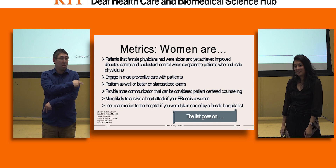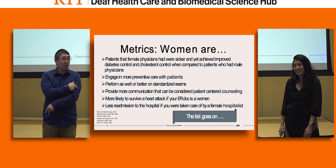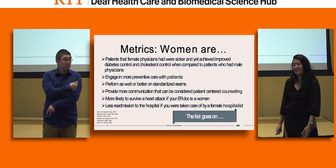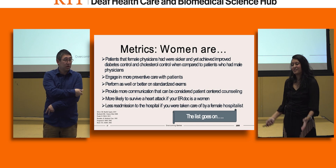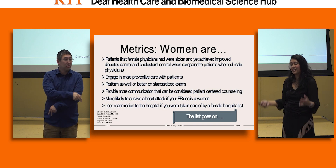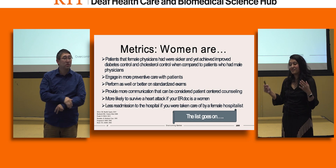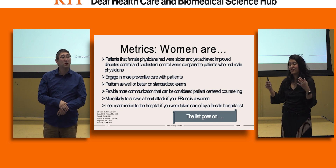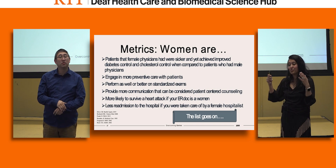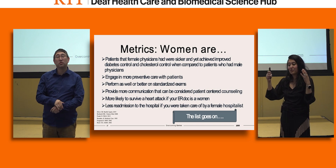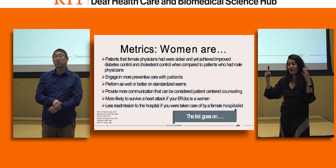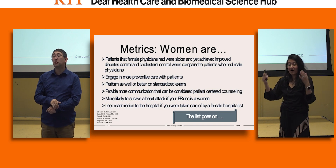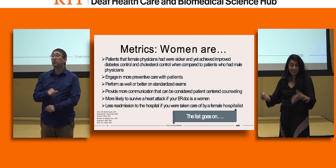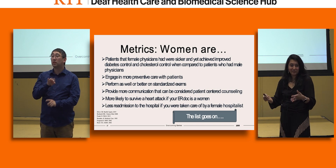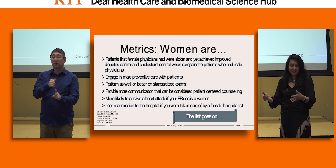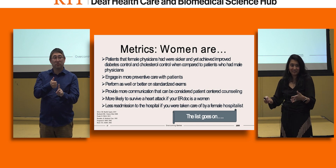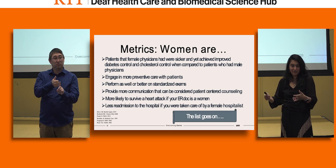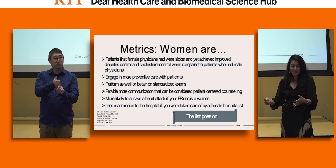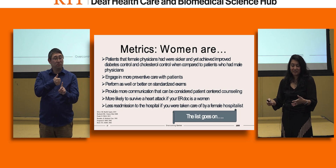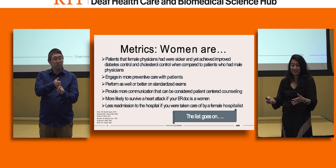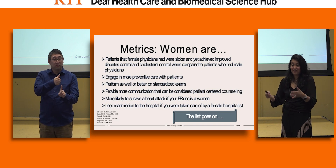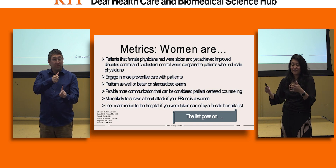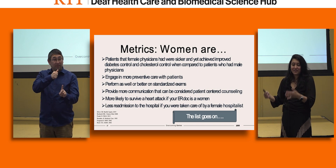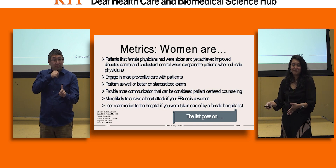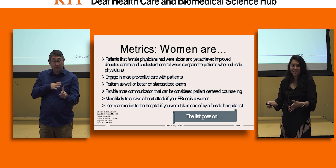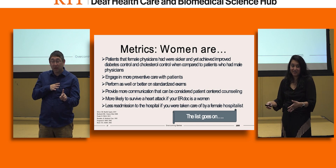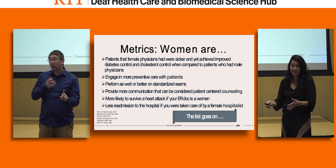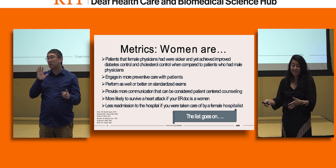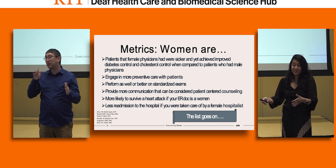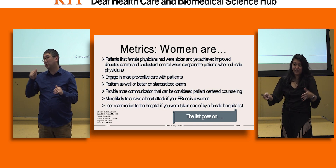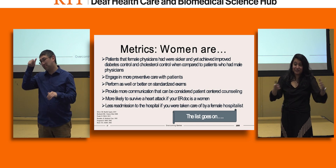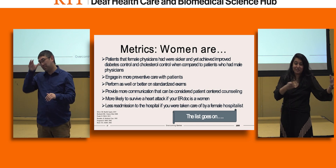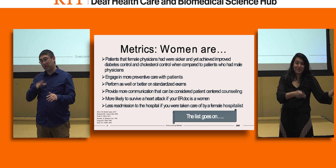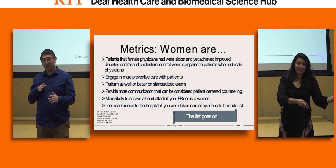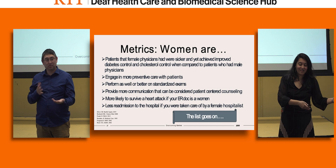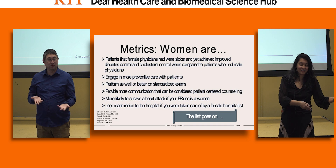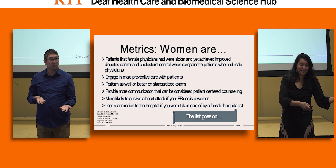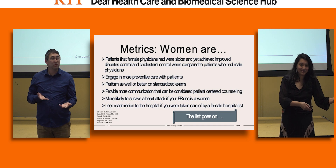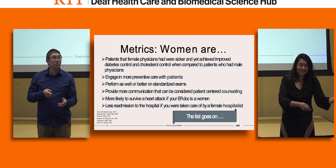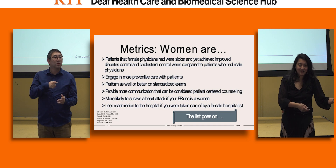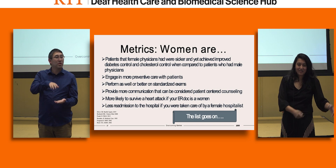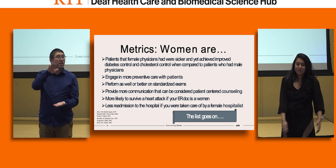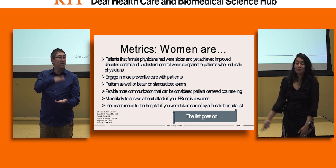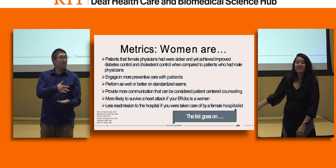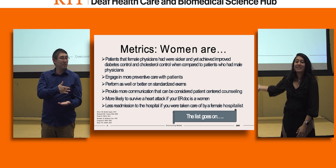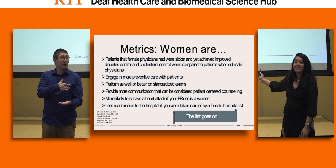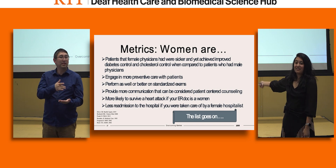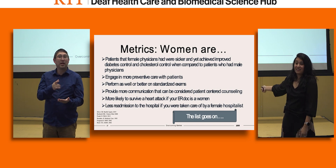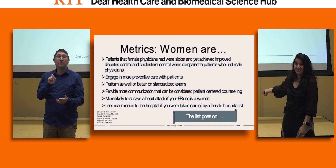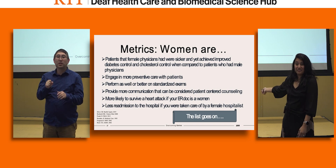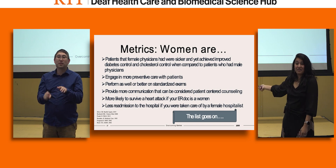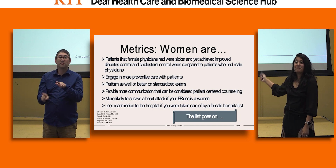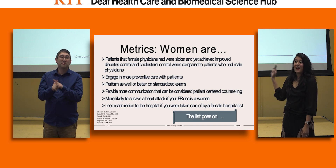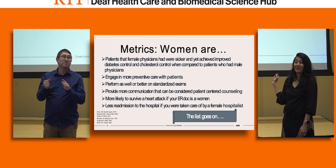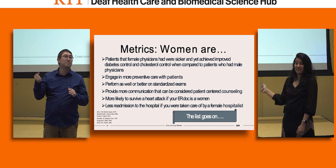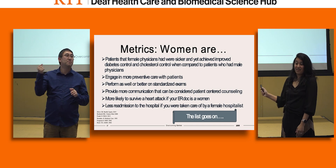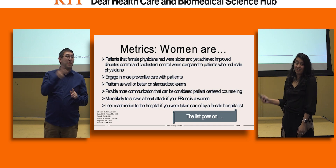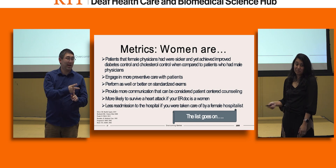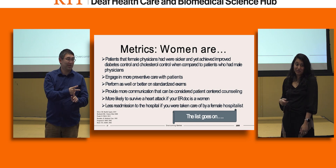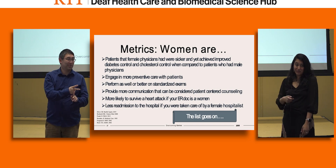and if your hospitalist was a female versus a male hospitalist, you were less likely to come back to the hospital